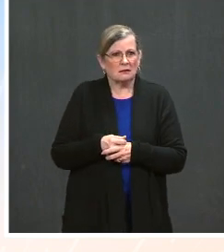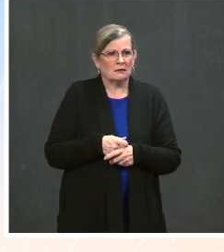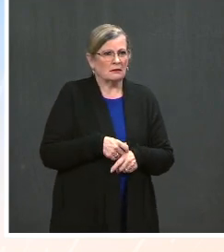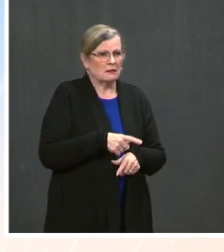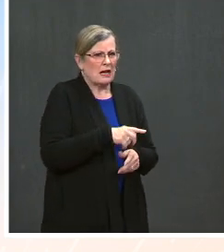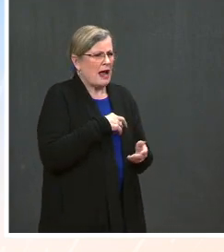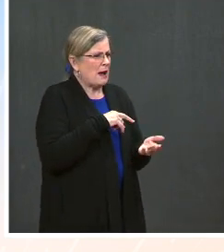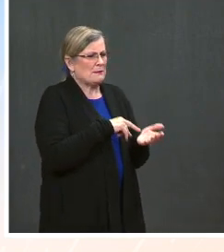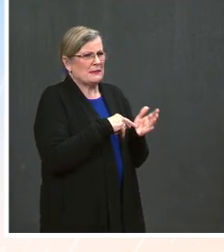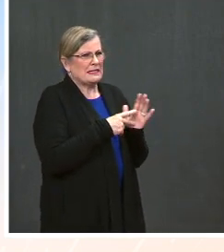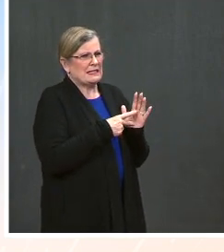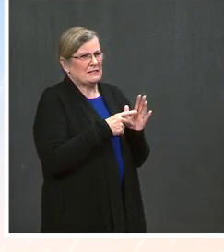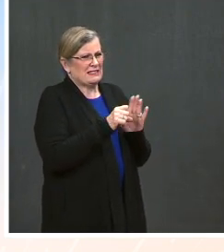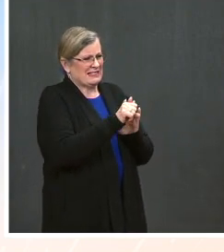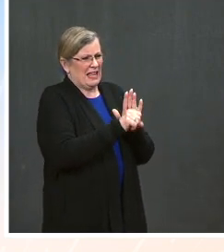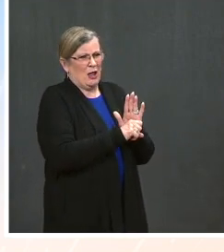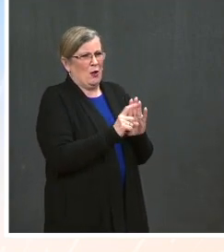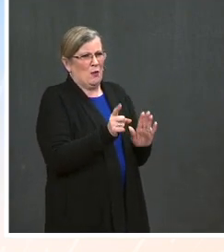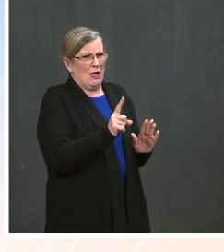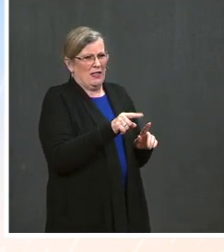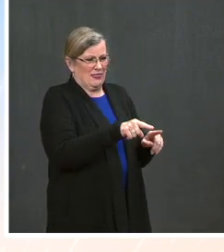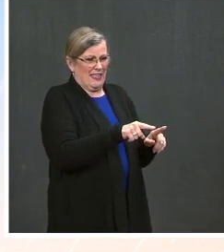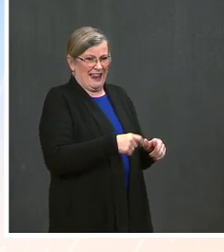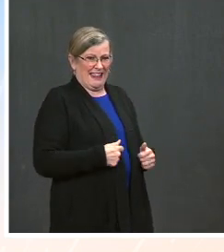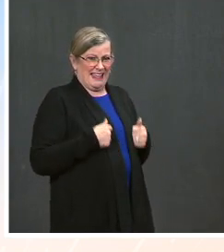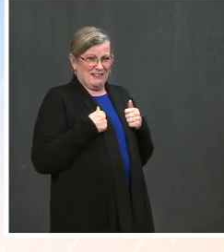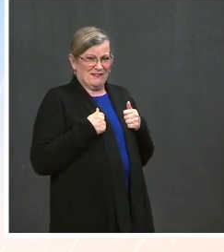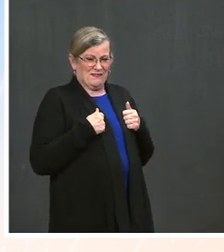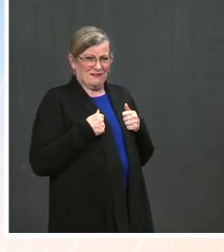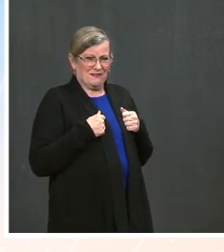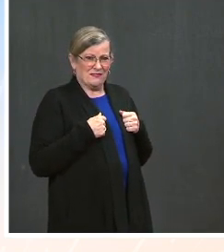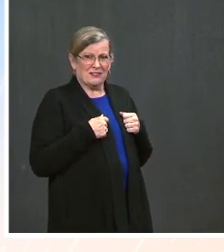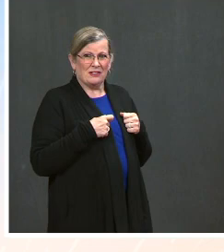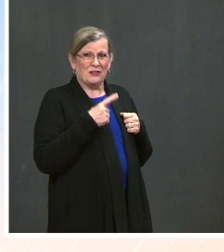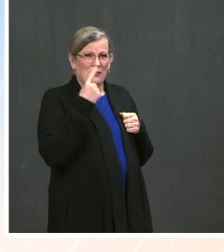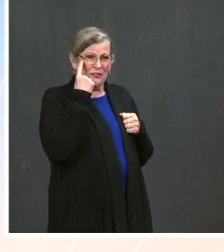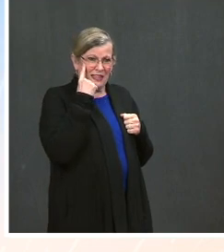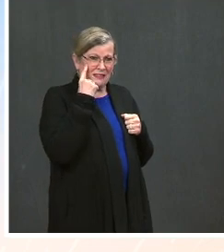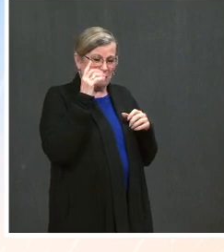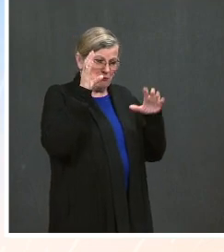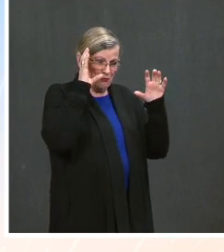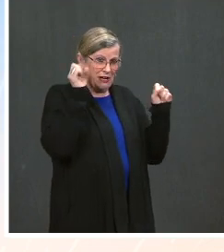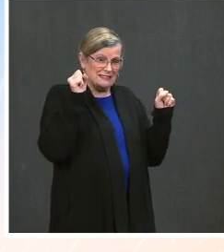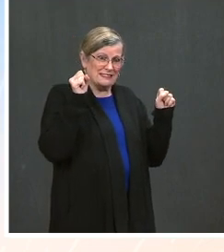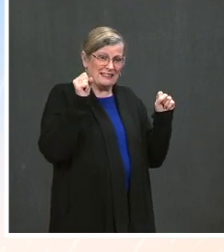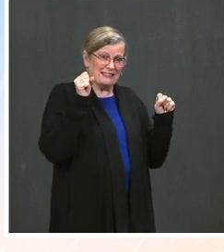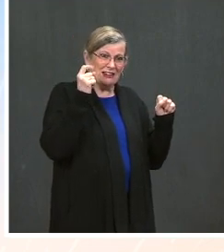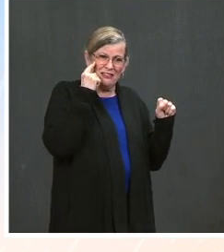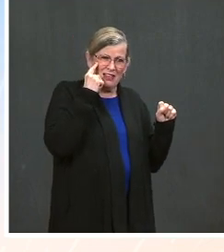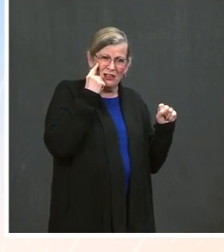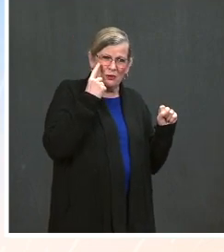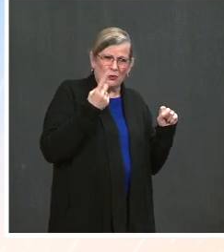what does the President believe the responsibility is of businesses when it comes to this issue of voting rights? Ms. Psaki: Well, the President has made